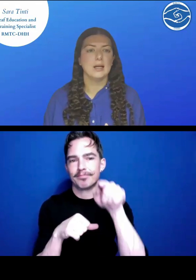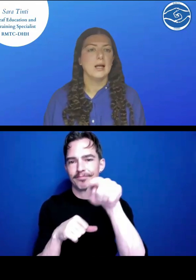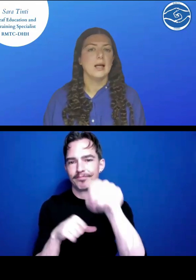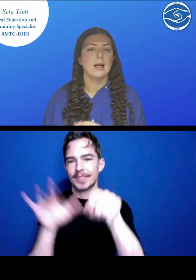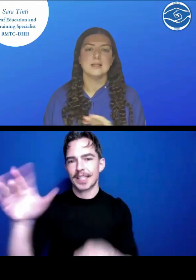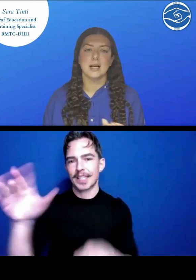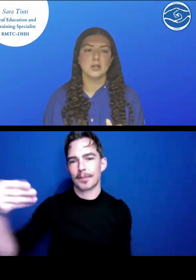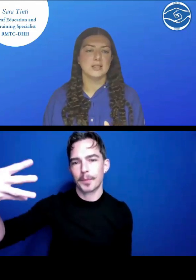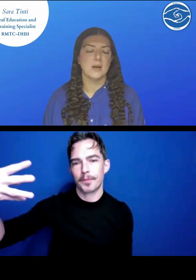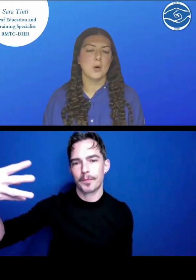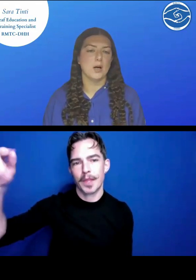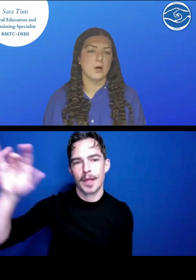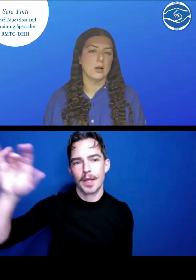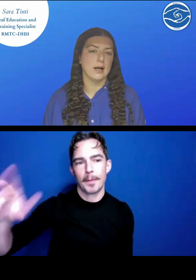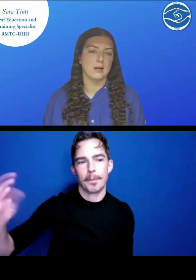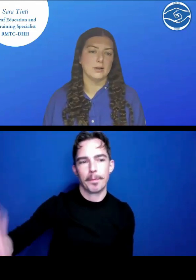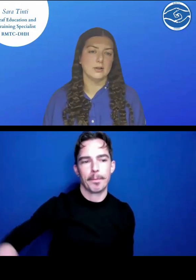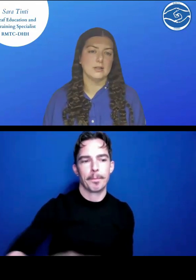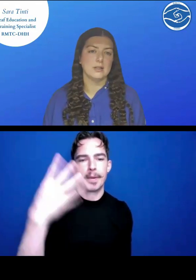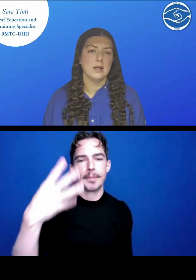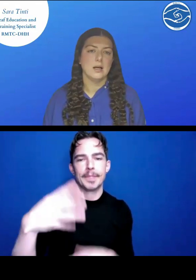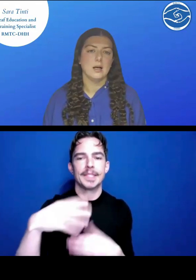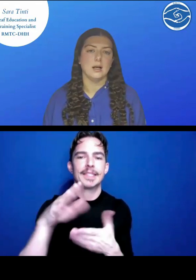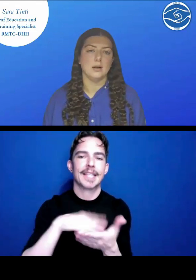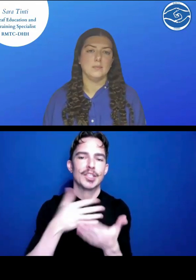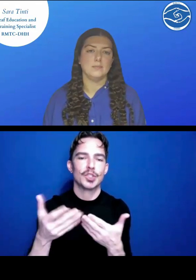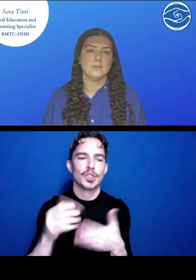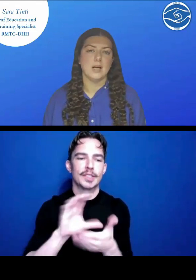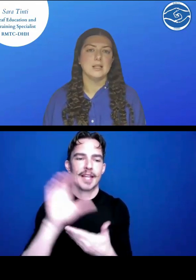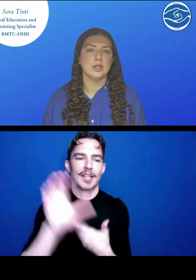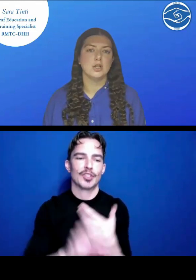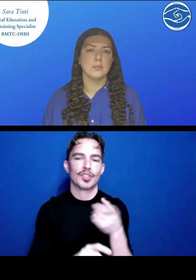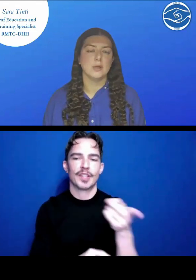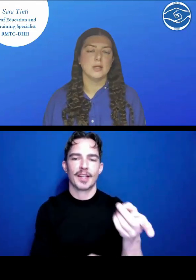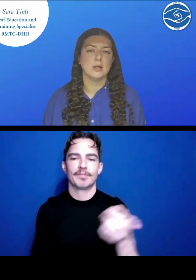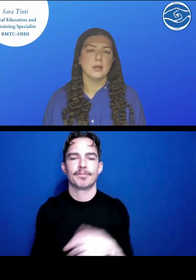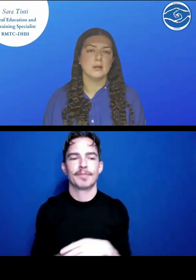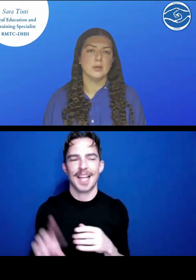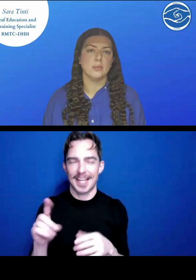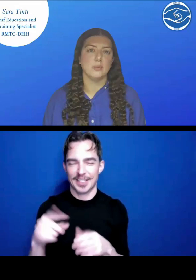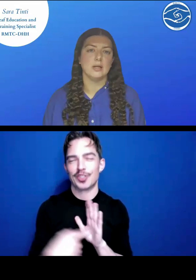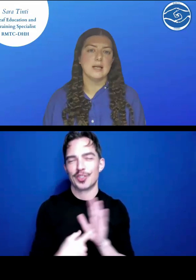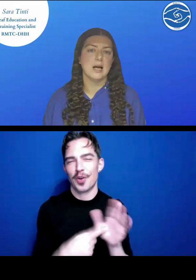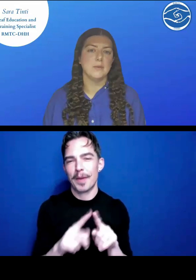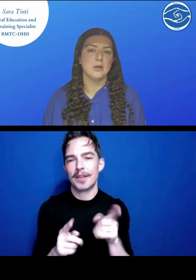it and schedule a time on one of our calendars. I did show you, but you can when you book a time,